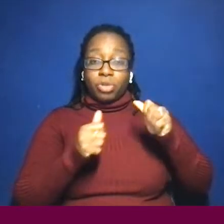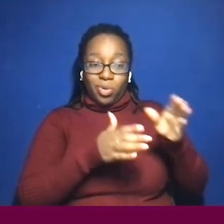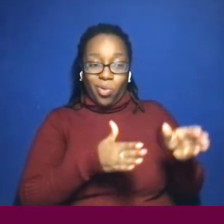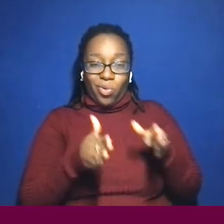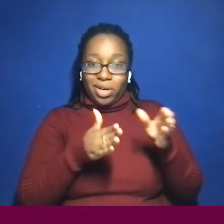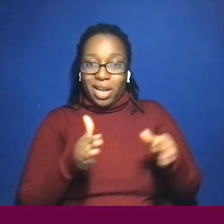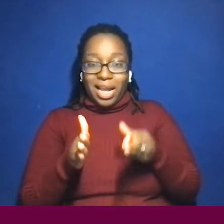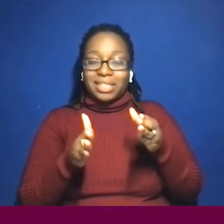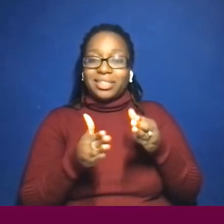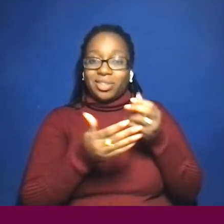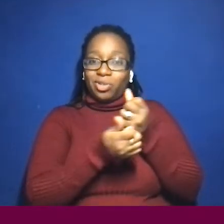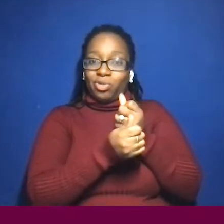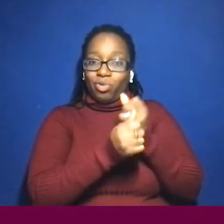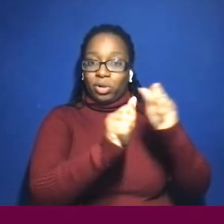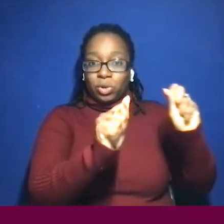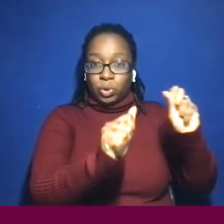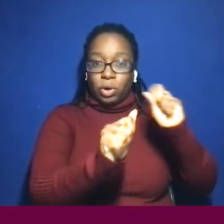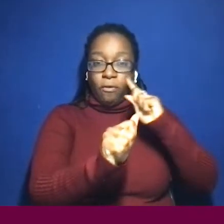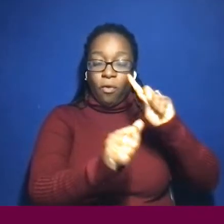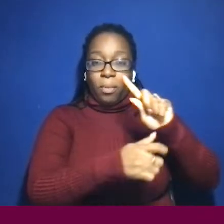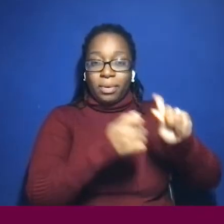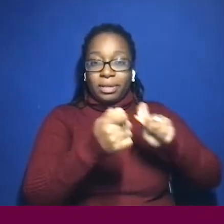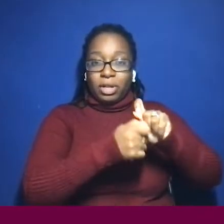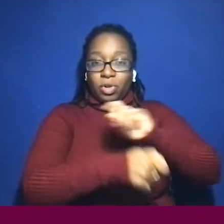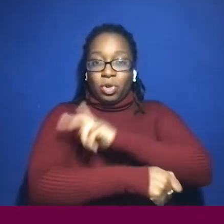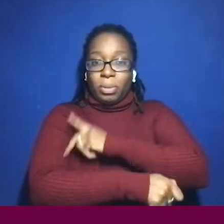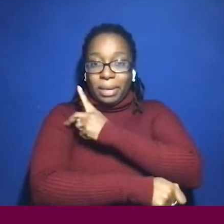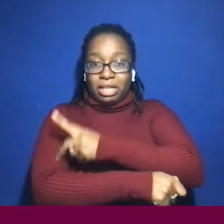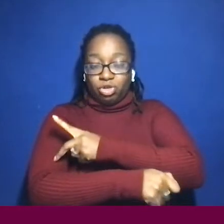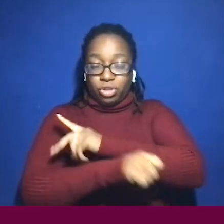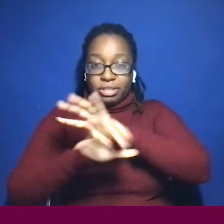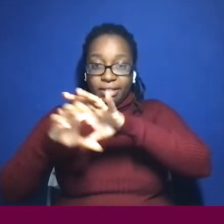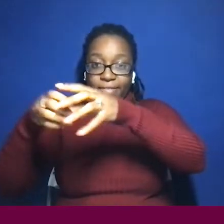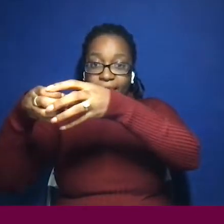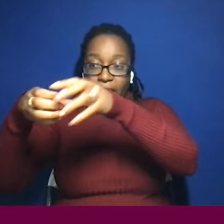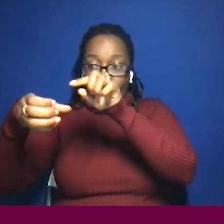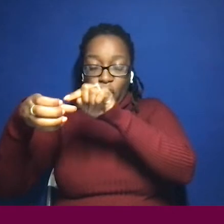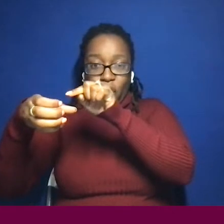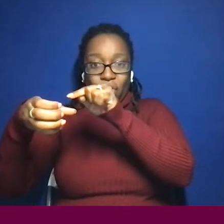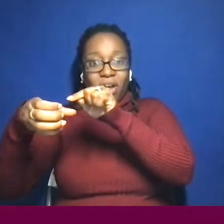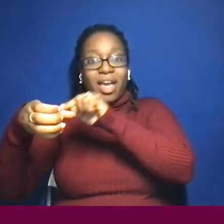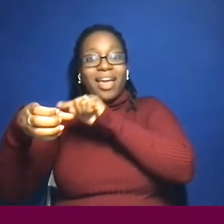of the patients of this hospital within a hospital which had reached out independently